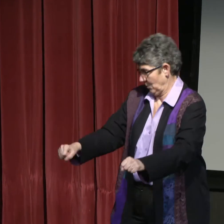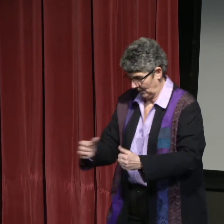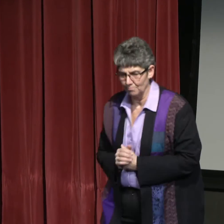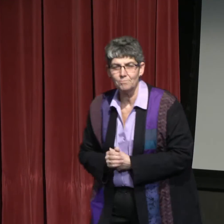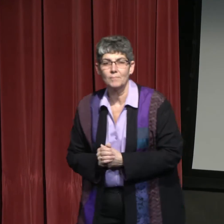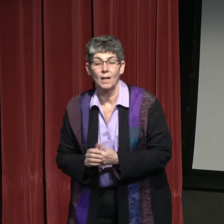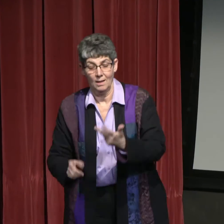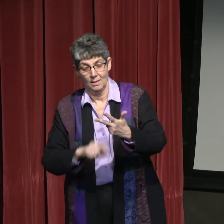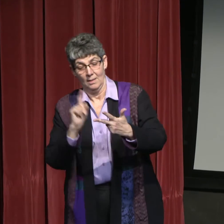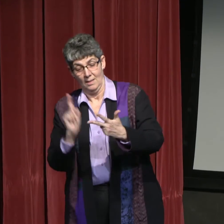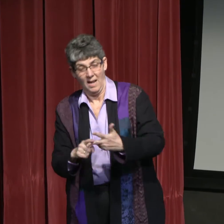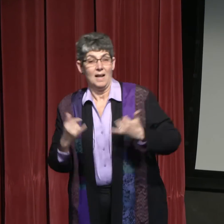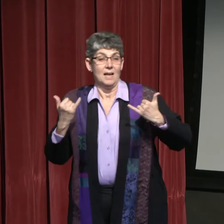Thank you all for your support in making this possible and such a success.